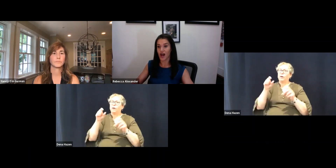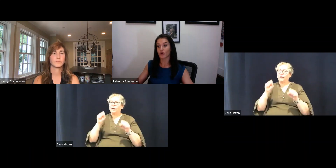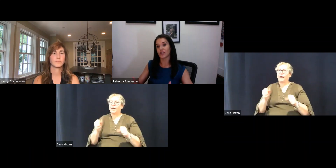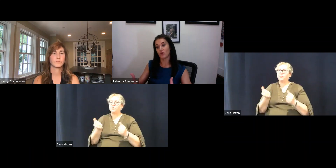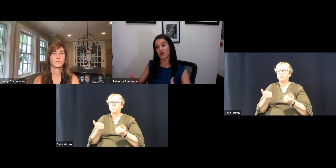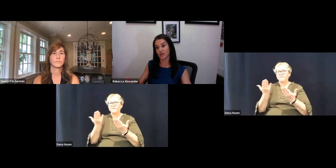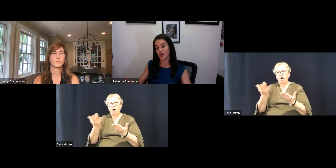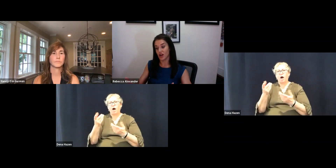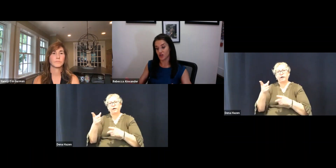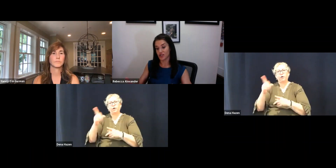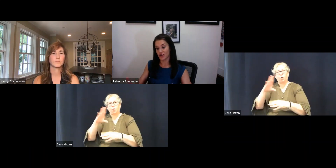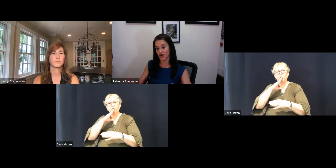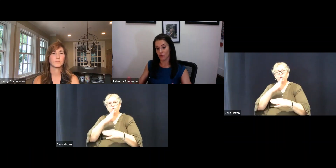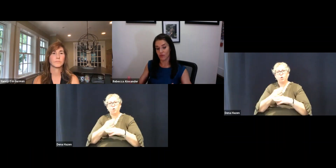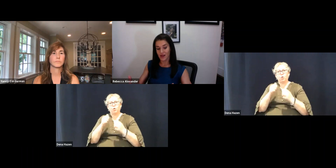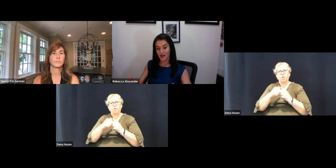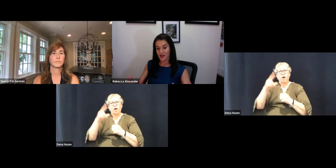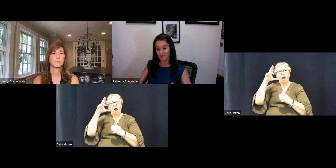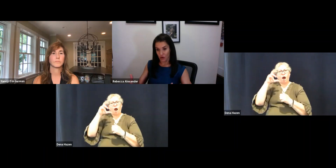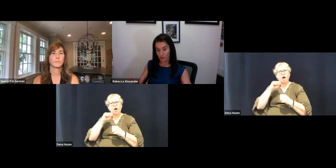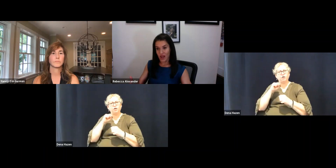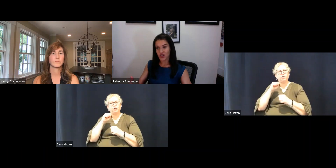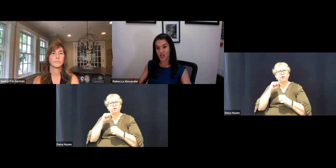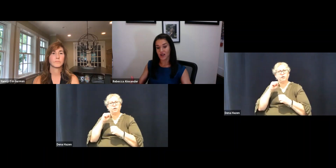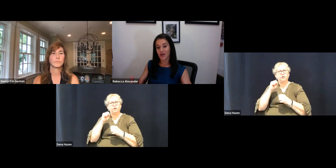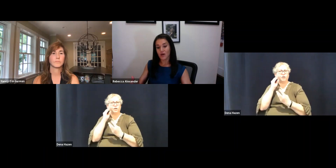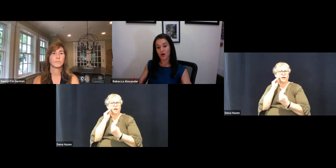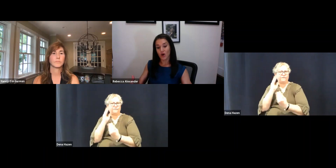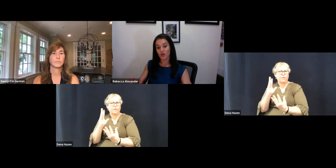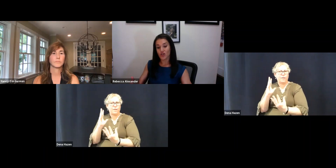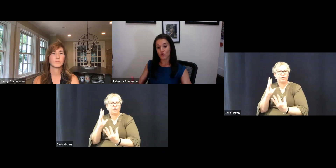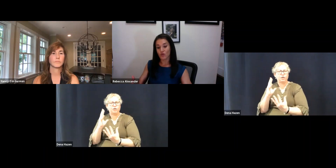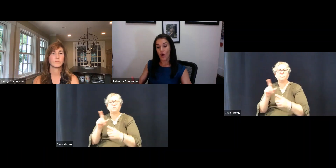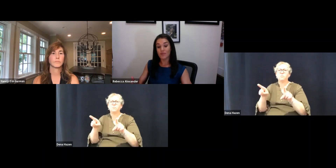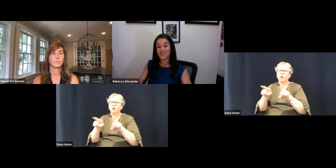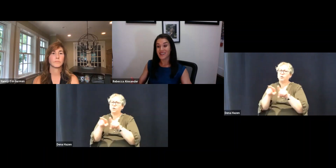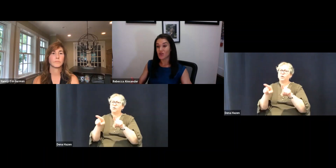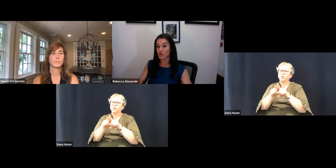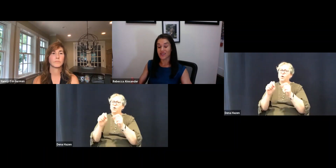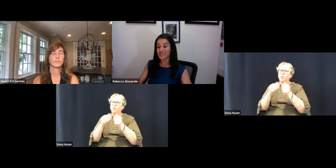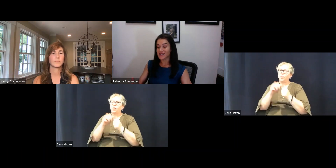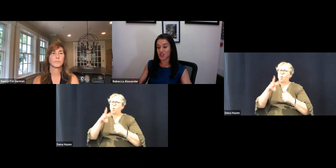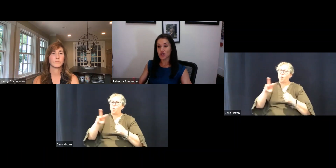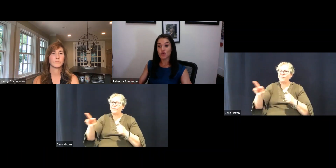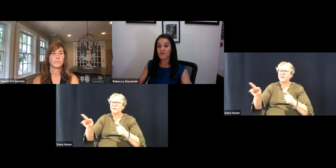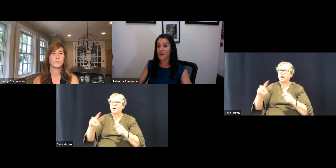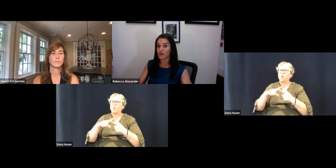not only with the Usher syndrome information, but also with web sites or links that you have found